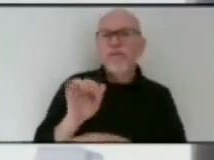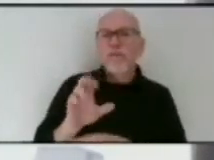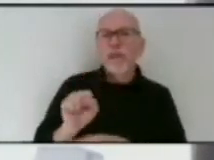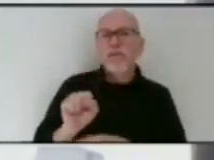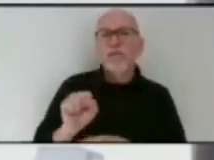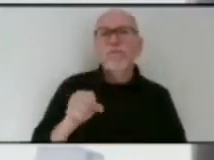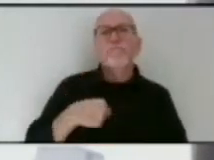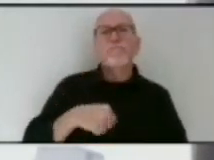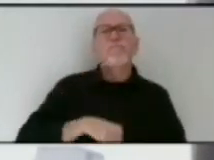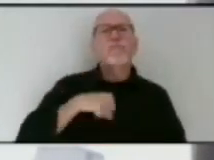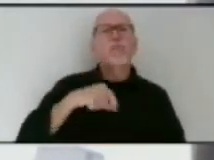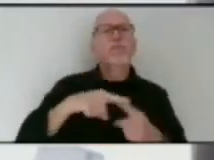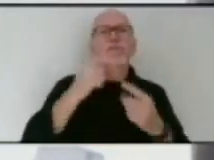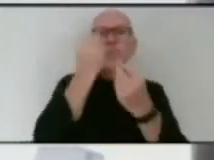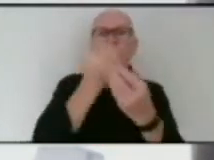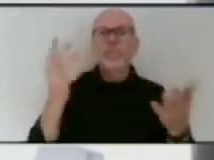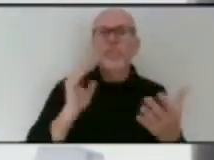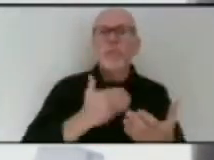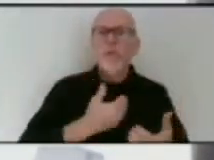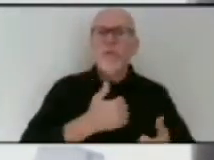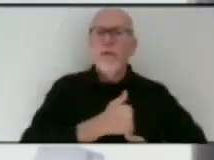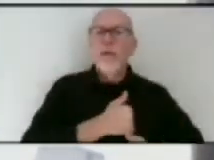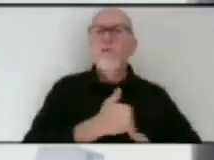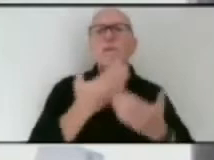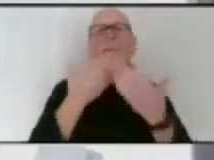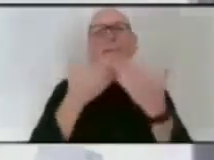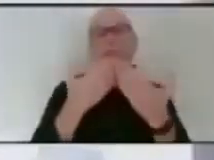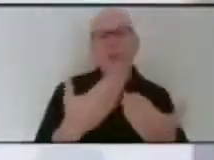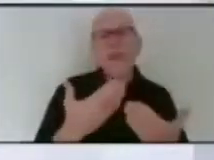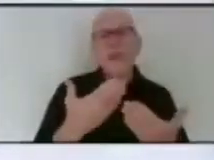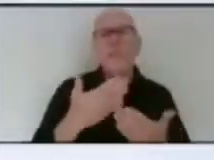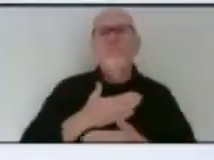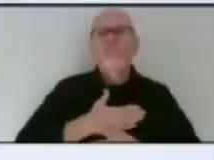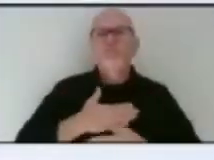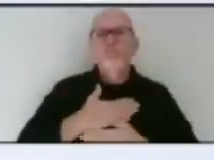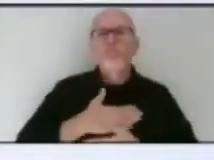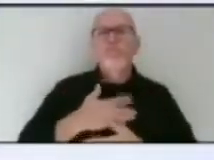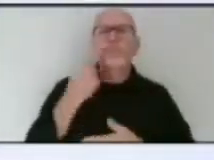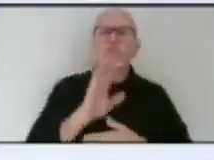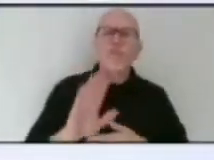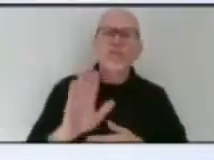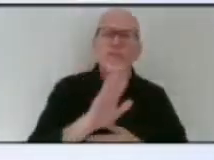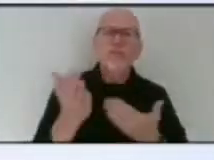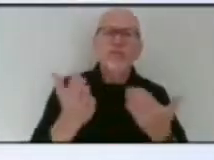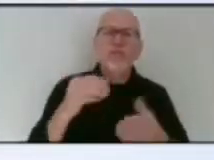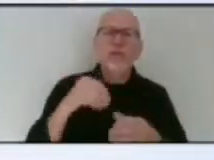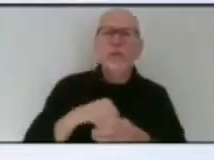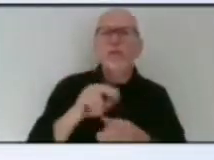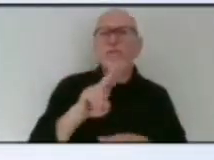to our veterans appreciation and thanks for your service in the United States Armed Forces. Thank you.